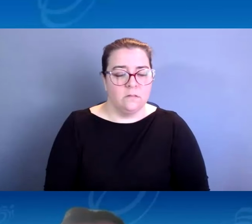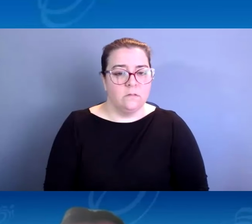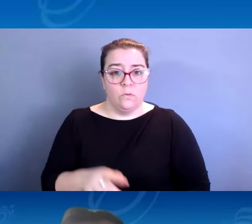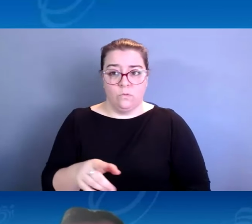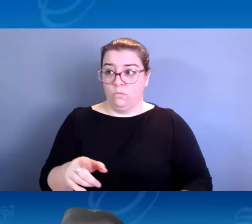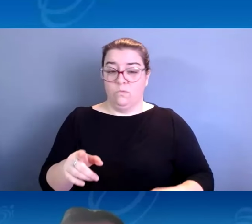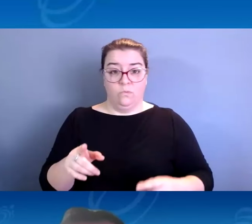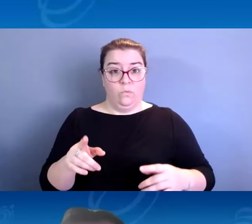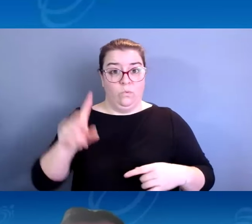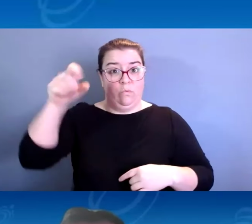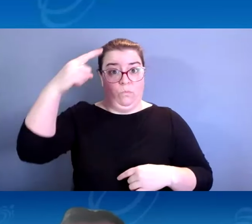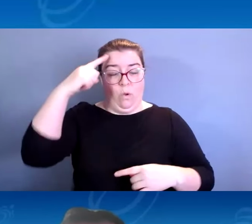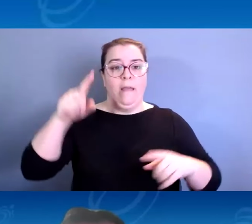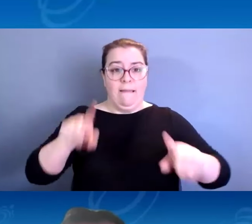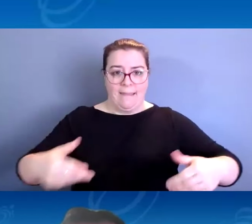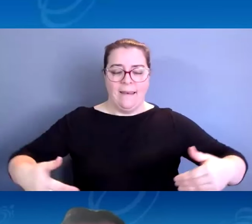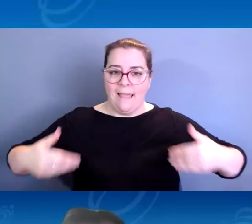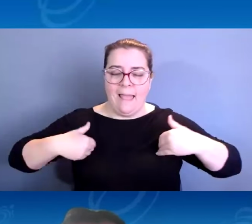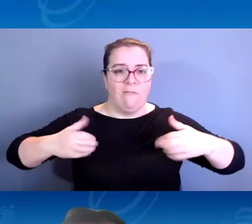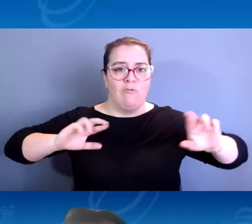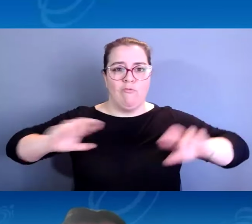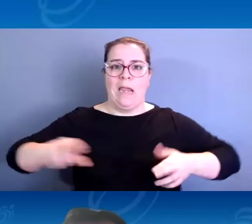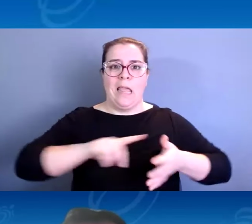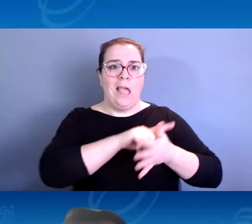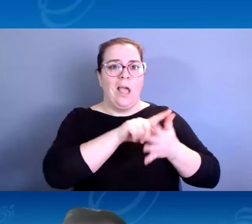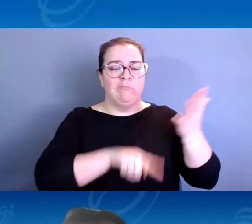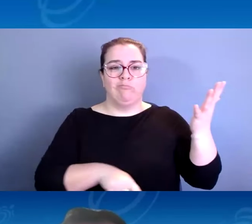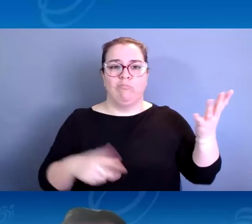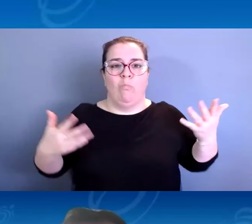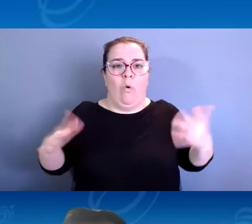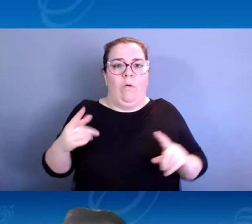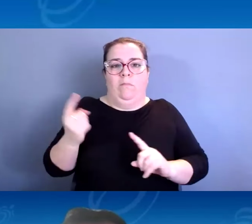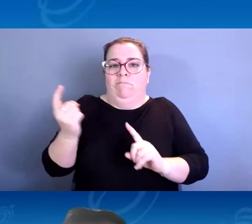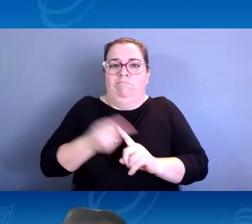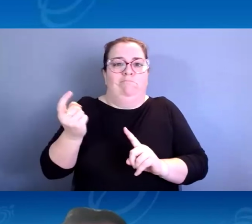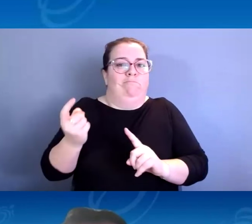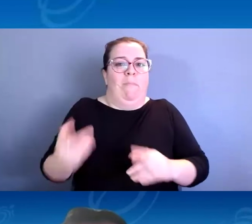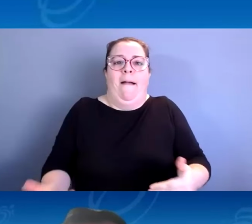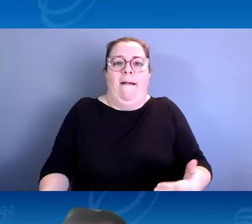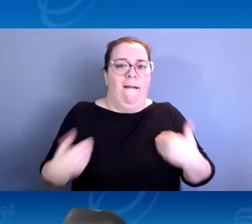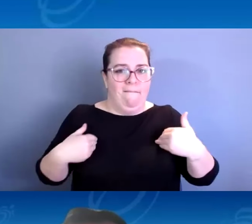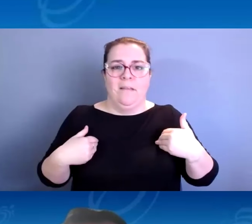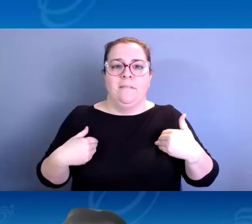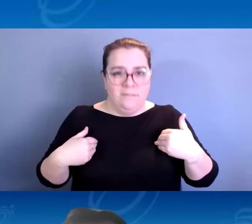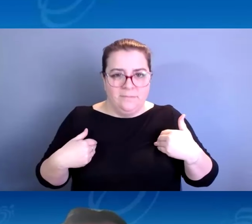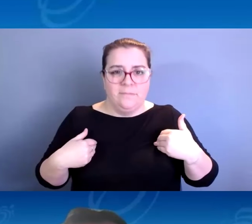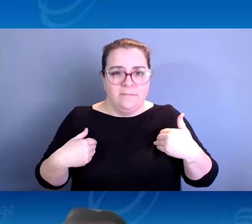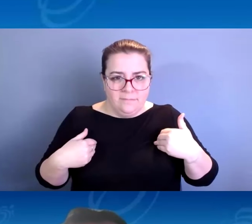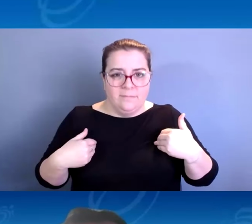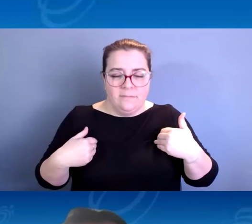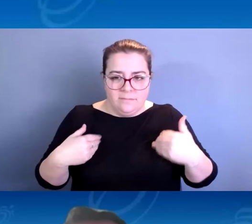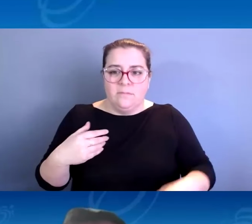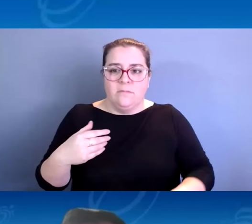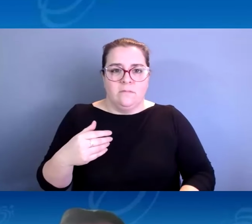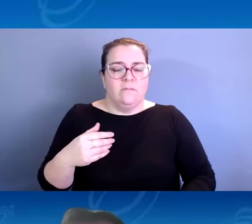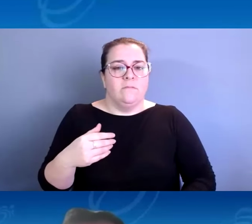that is simply just by default, making that interview process as accessible and as inclusive as possible.